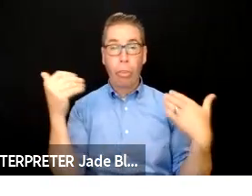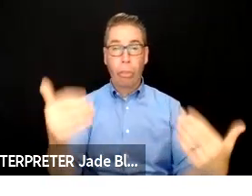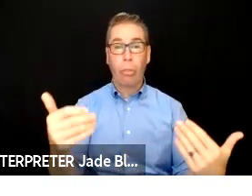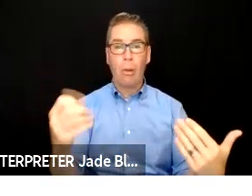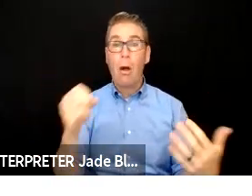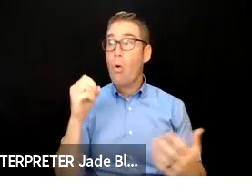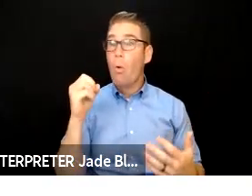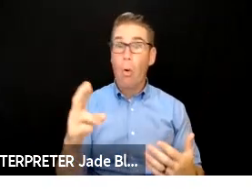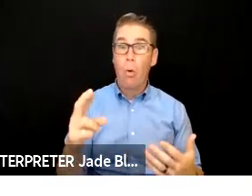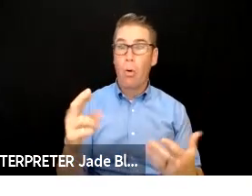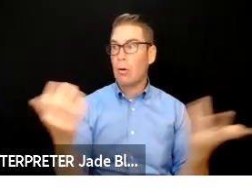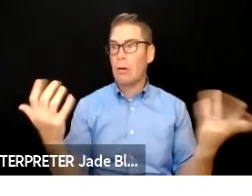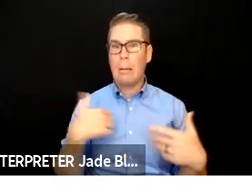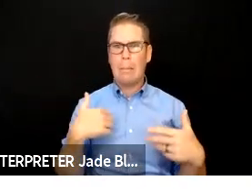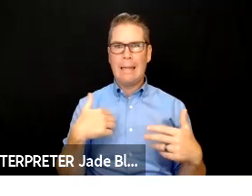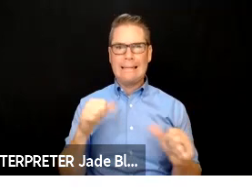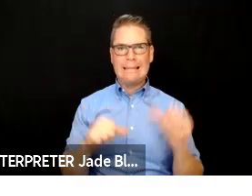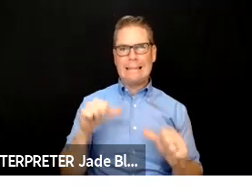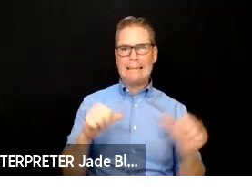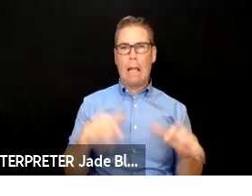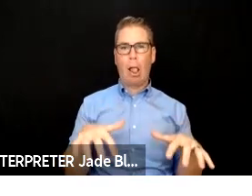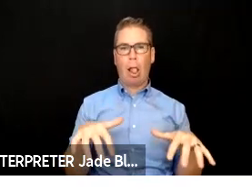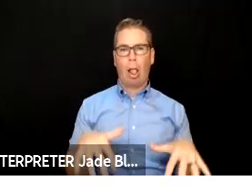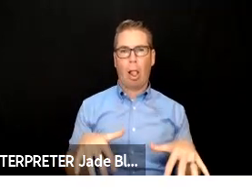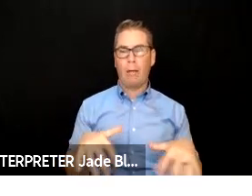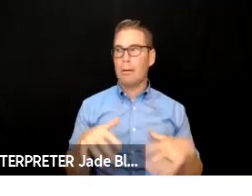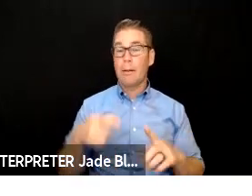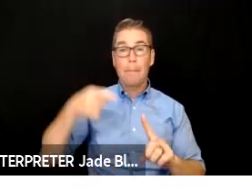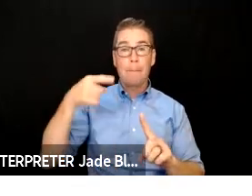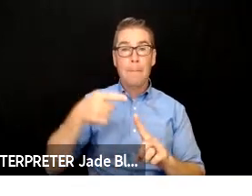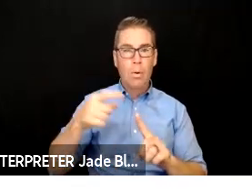The bottom line. Big C is out of a job. The middle men are not